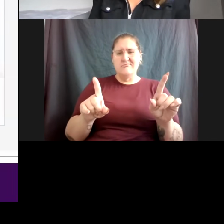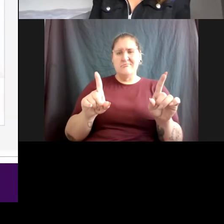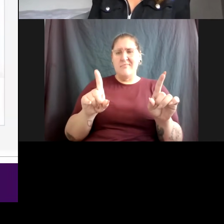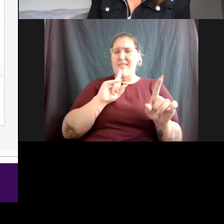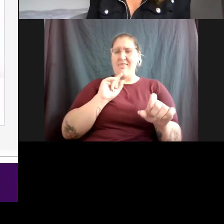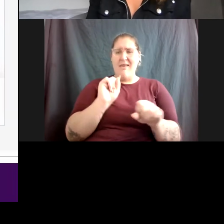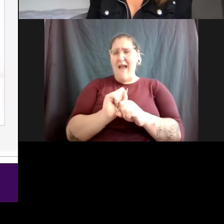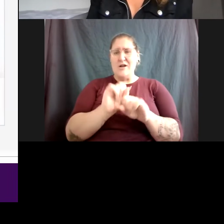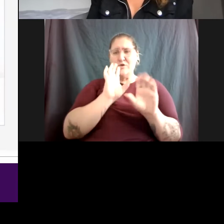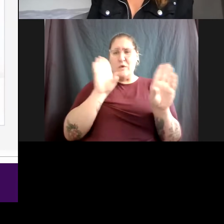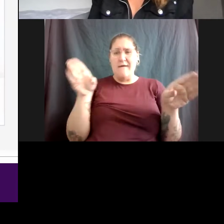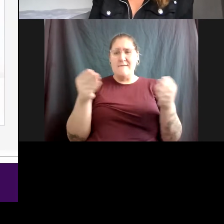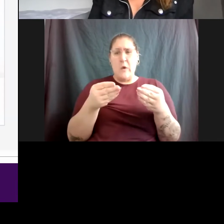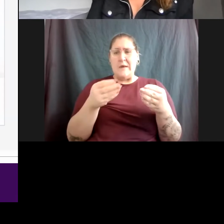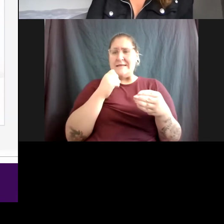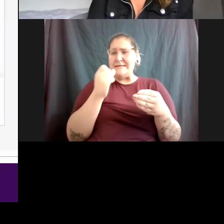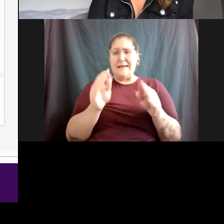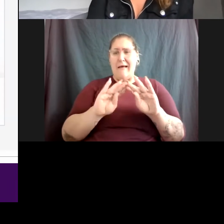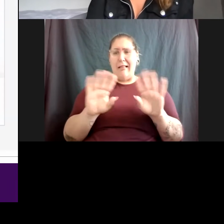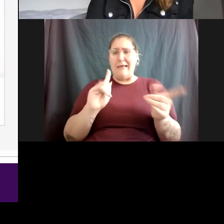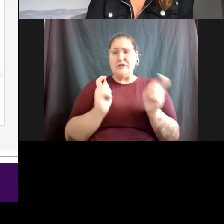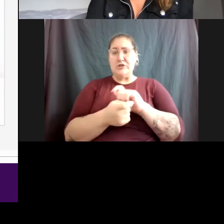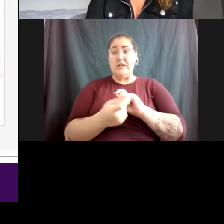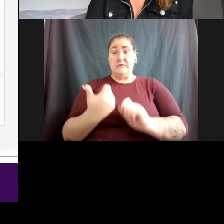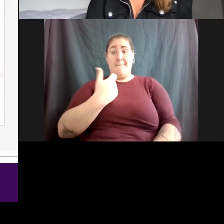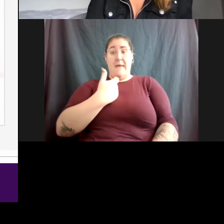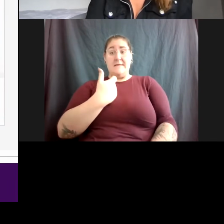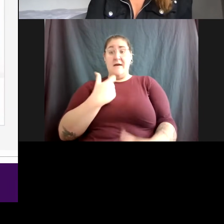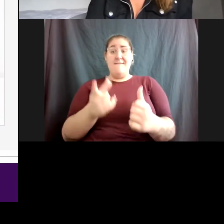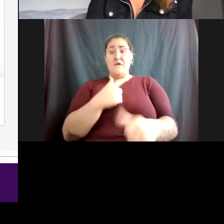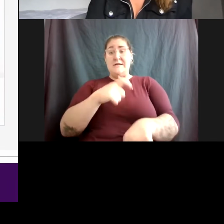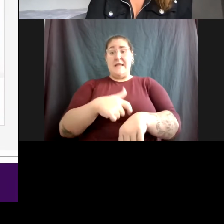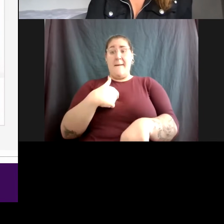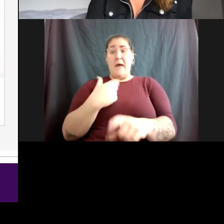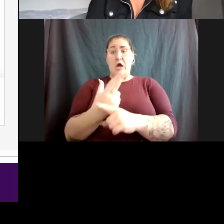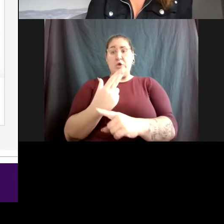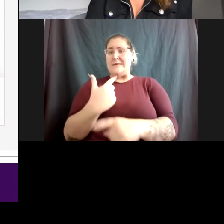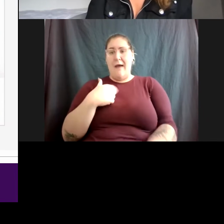when I first used this website, I completely missed. That could become really problematic